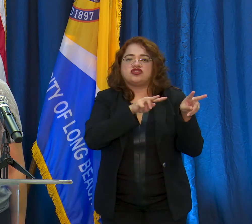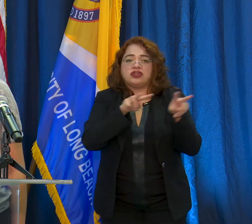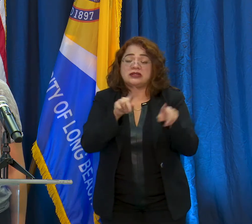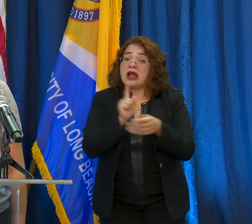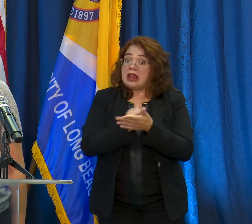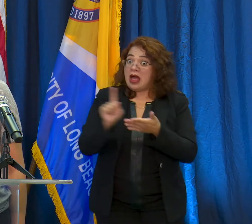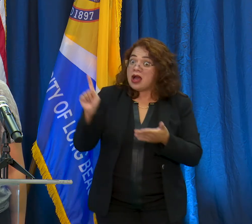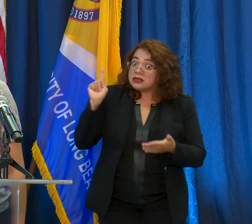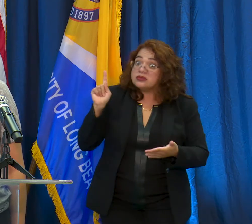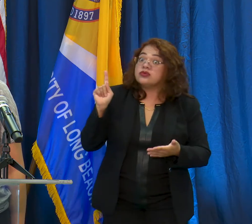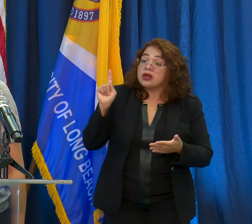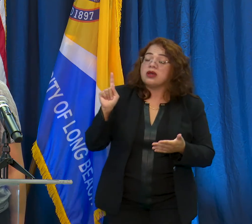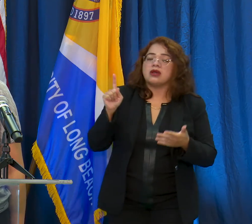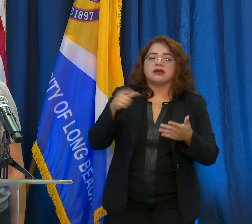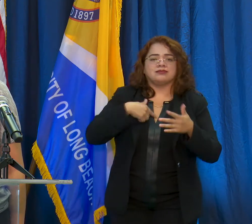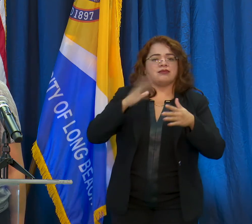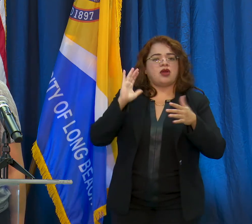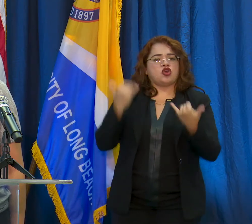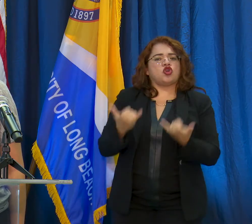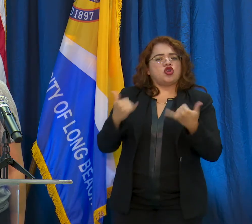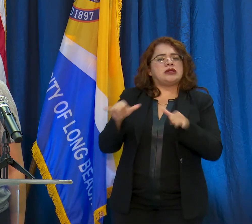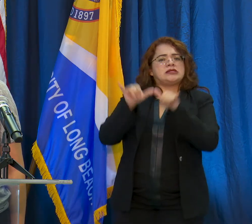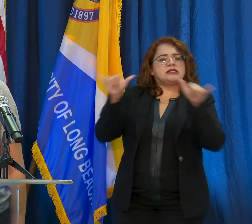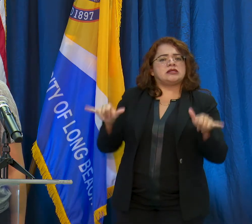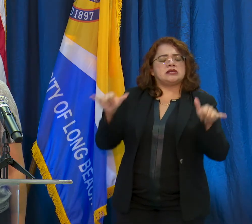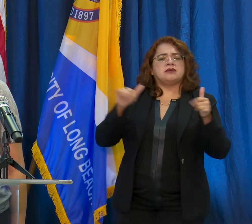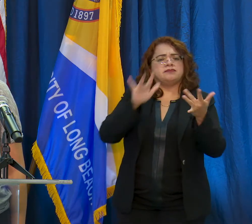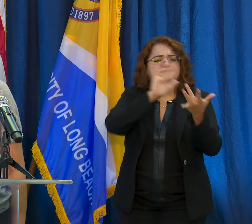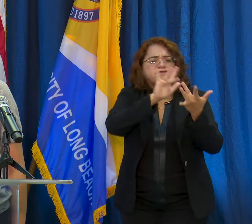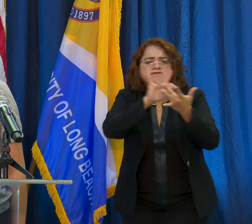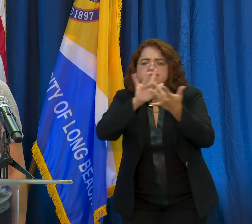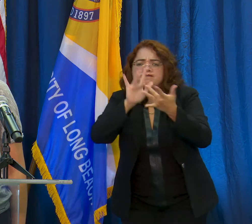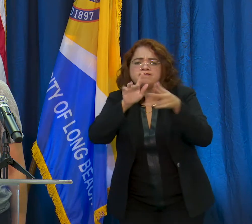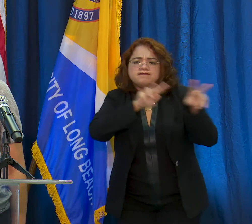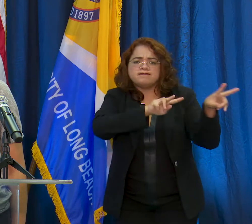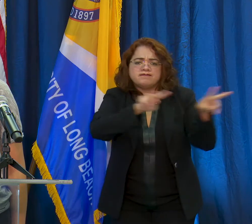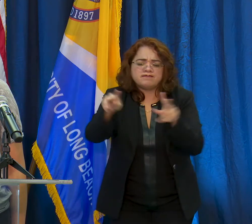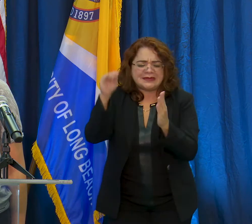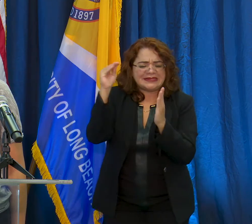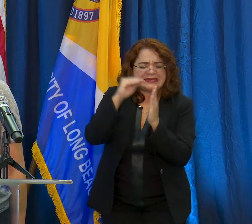including how our current system allows us to conduct contact tracing via